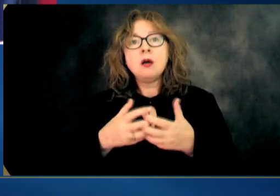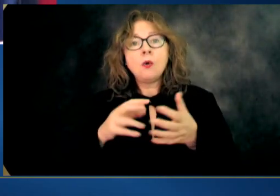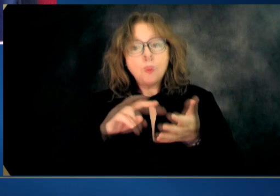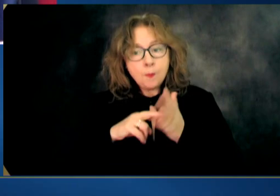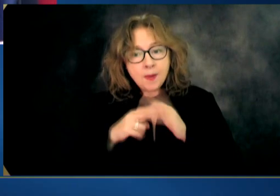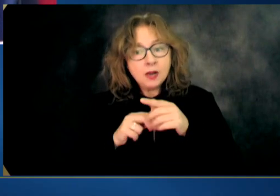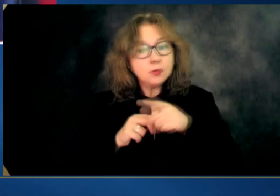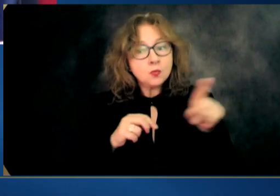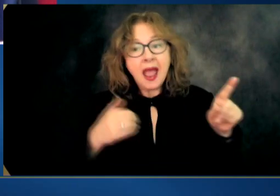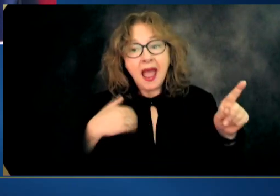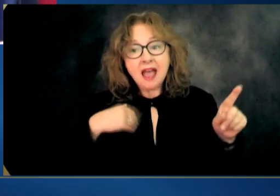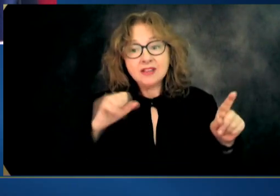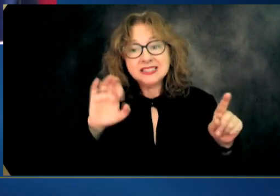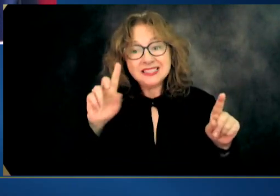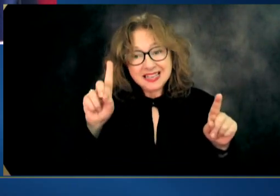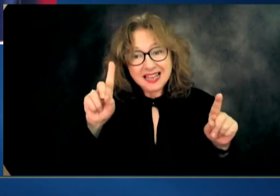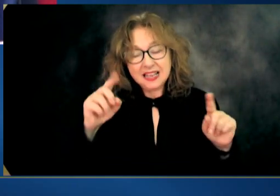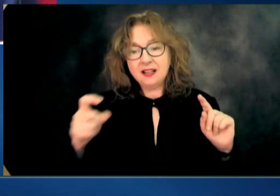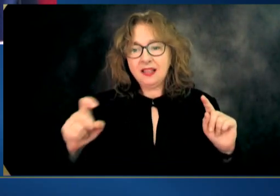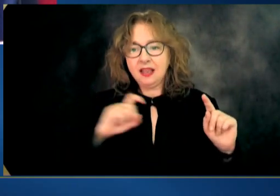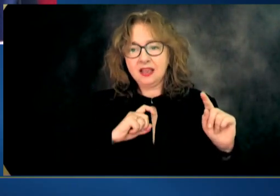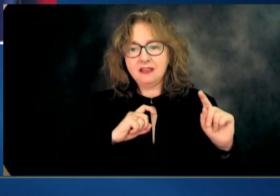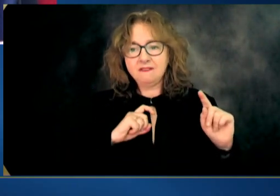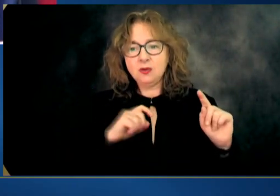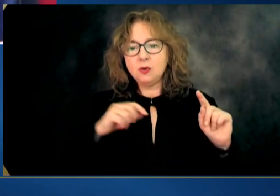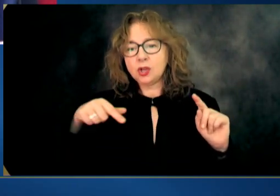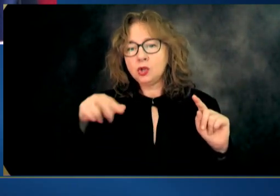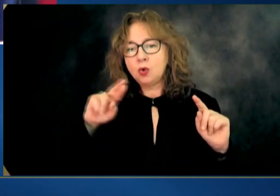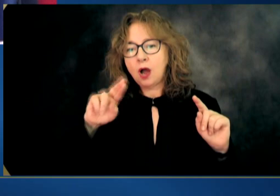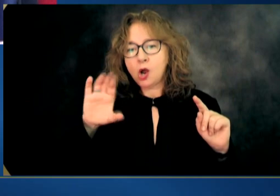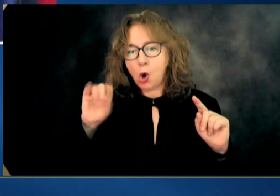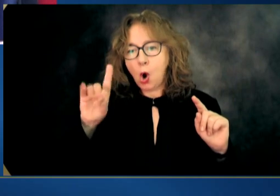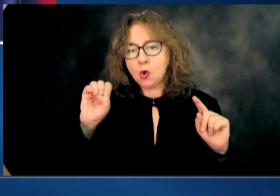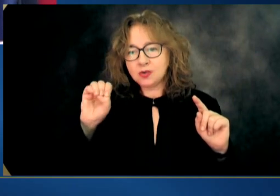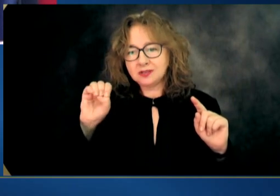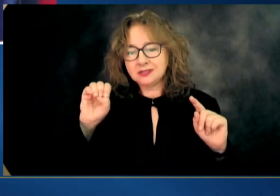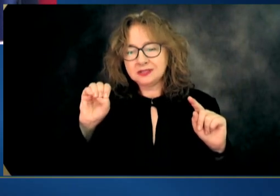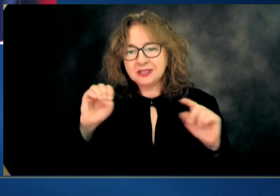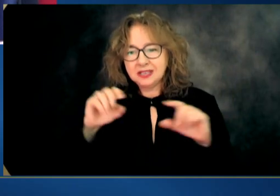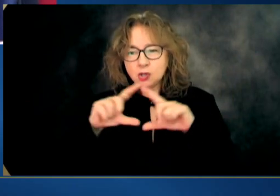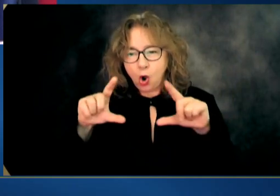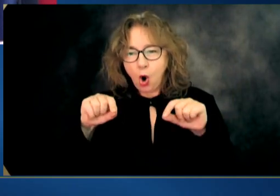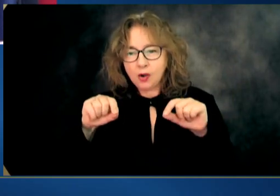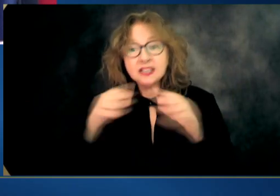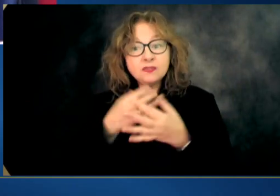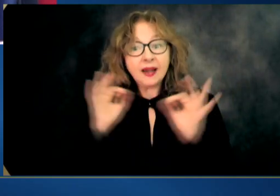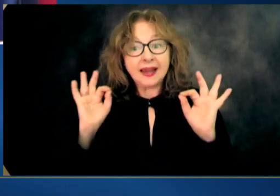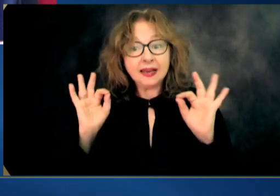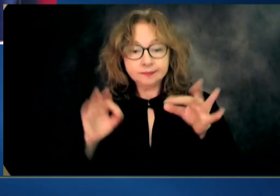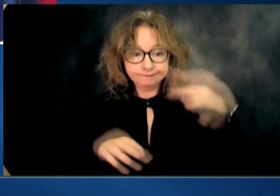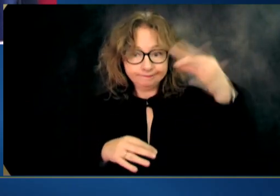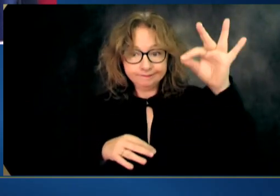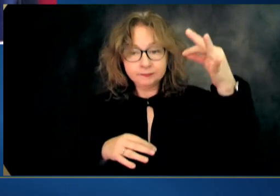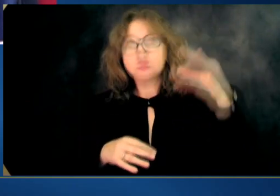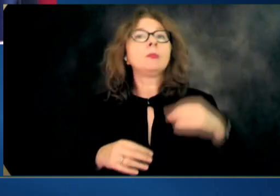they give you these MedicAlert QR code cards that are free. So I asked the clinic, hey,